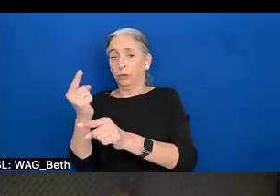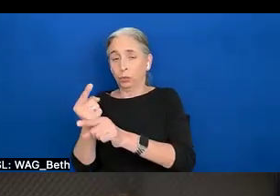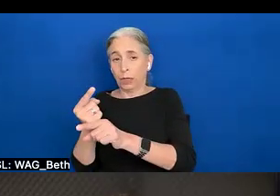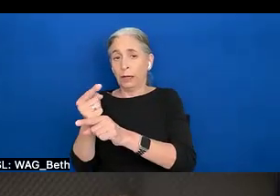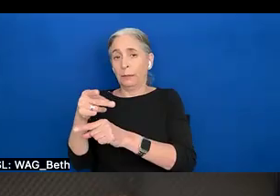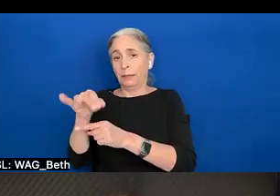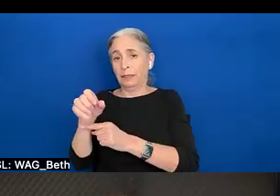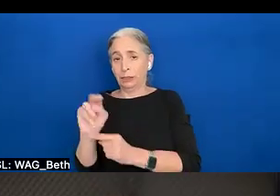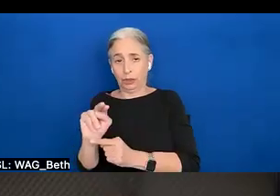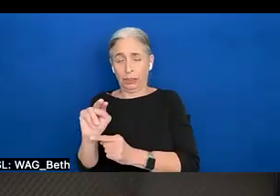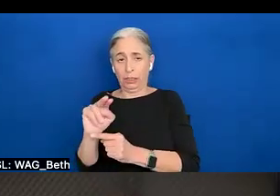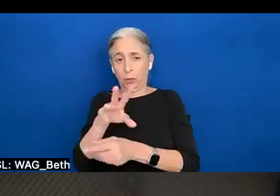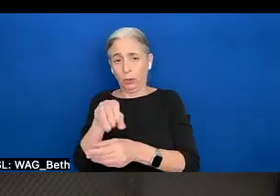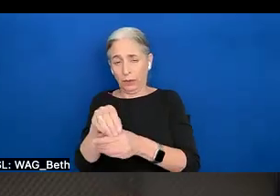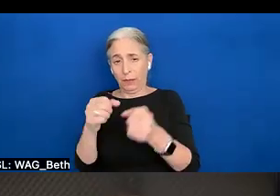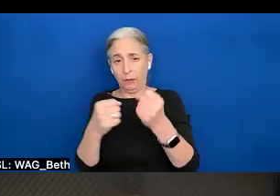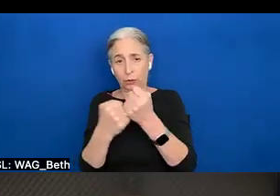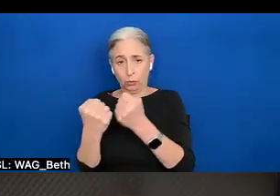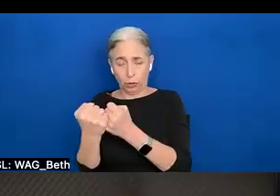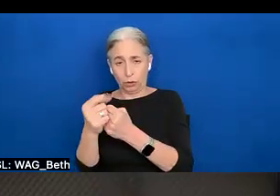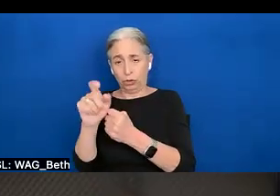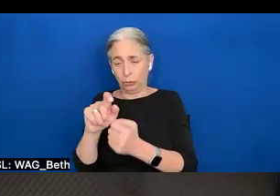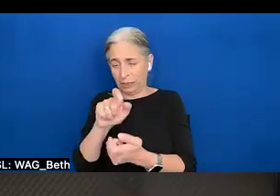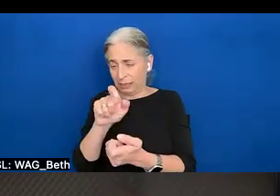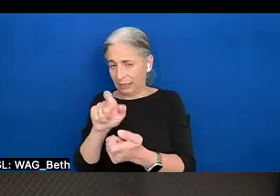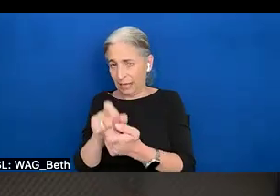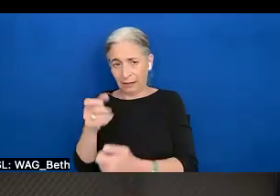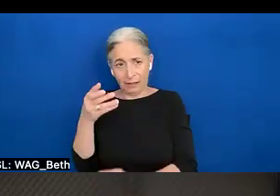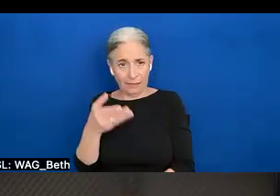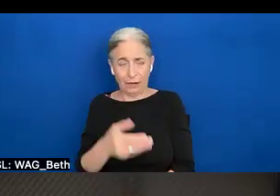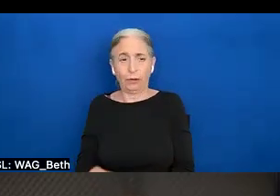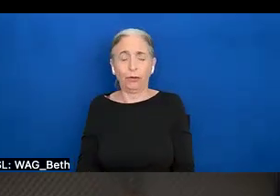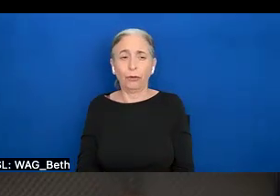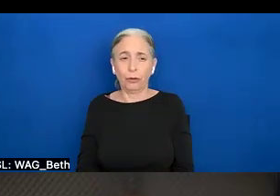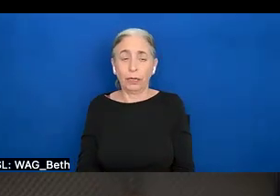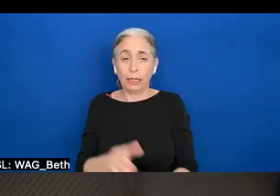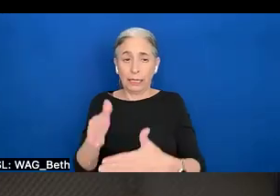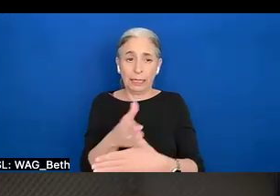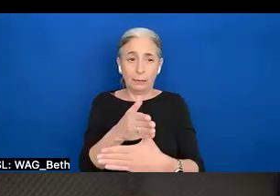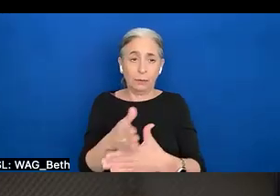the tag structure. It should be exactly there in between those two words.